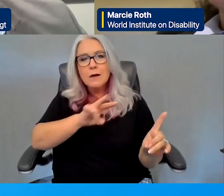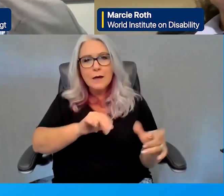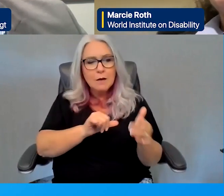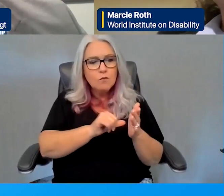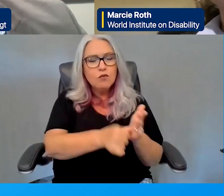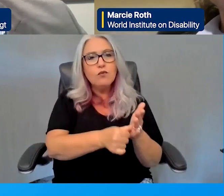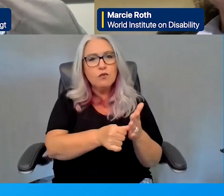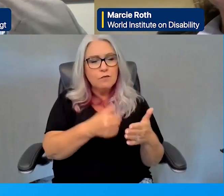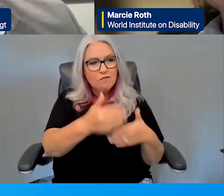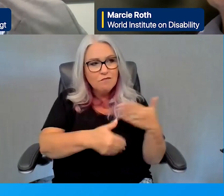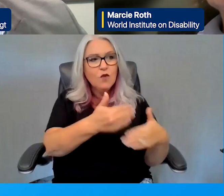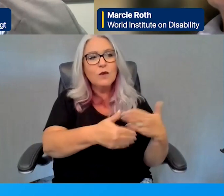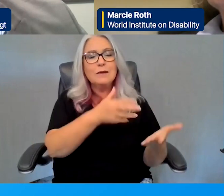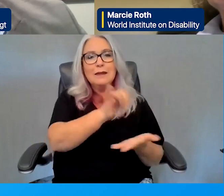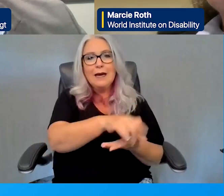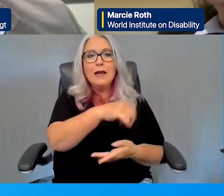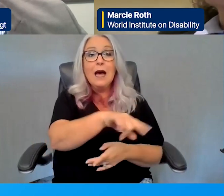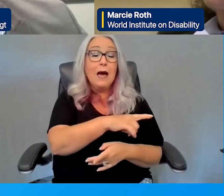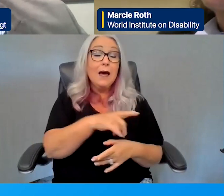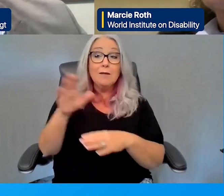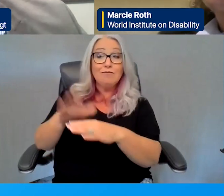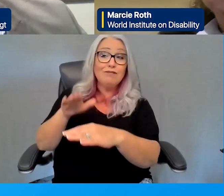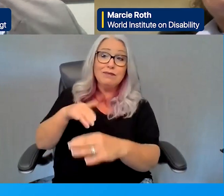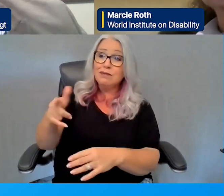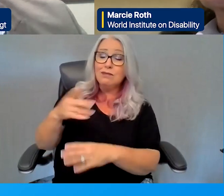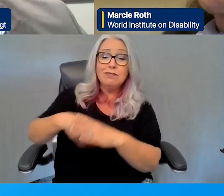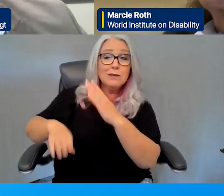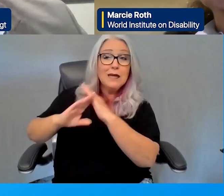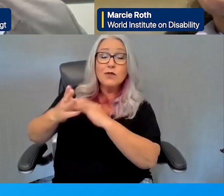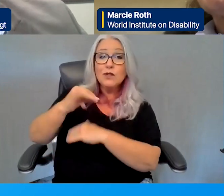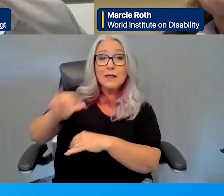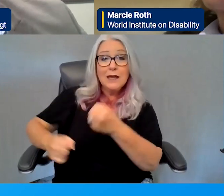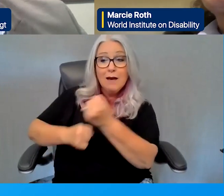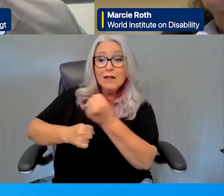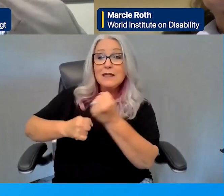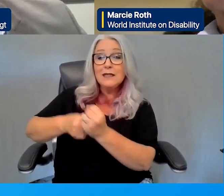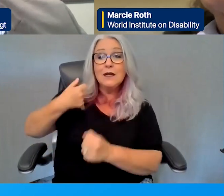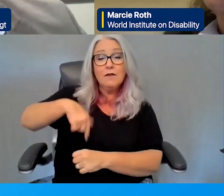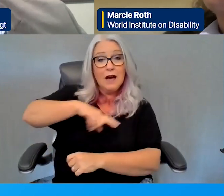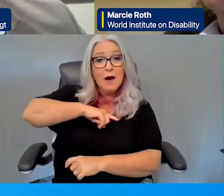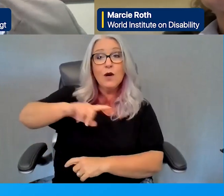protection and advocacy members of our family, our disability